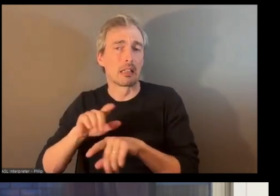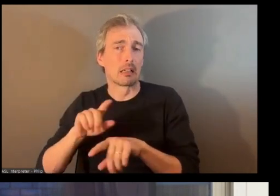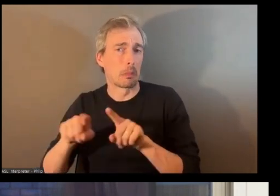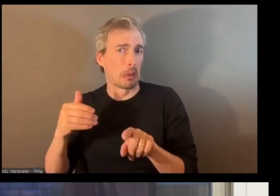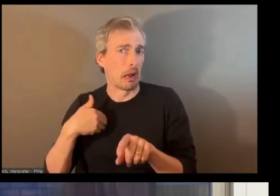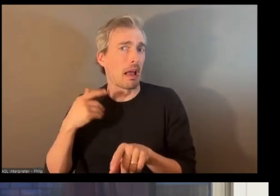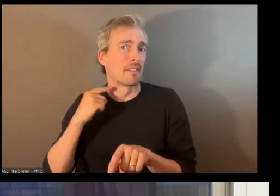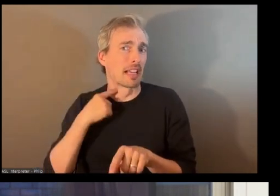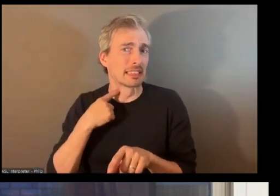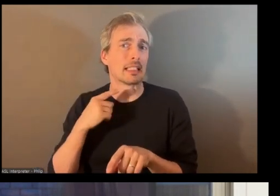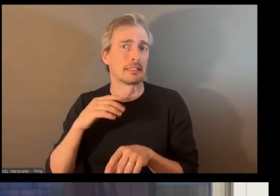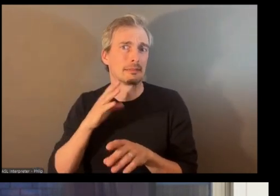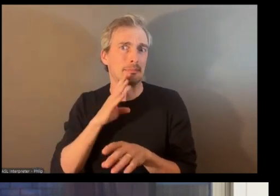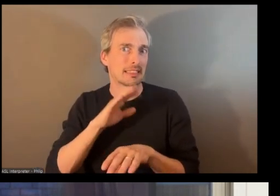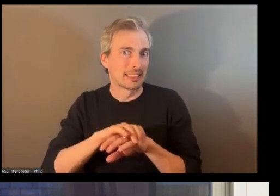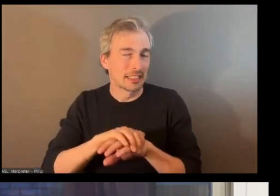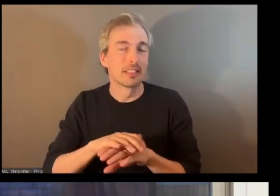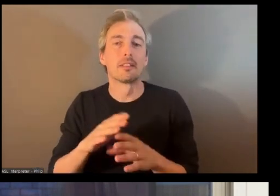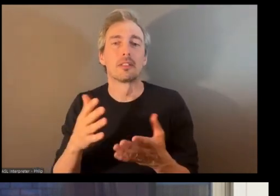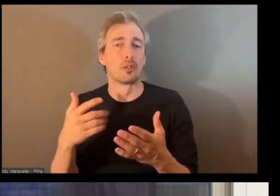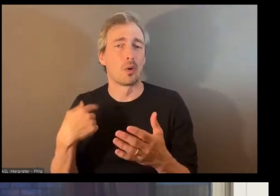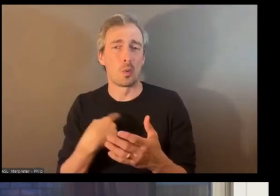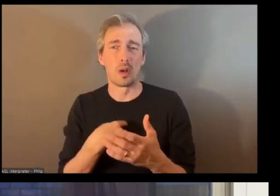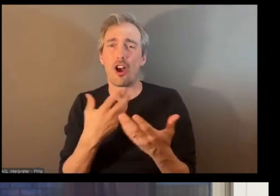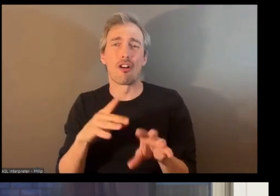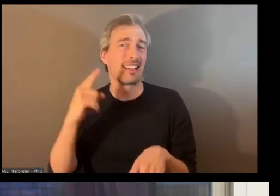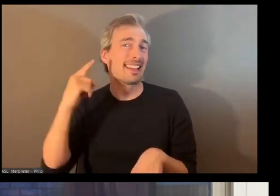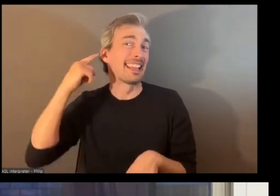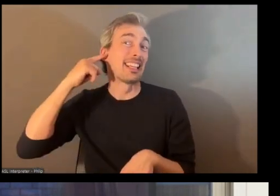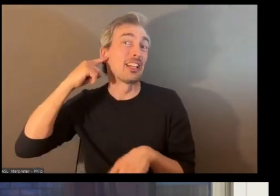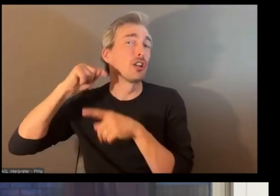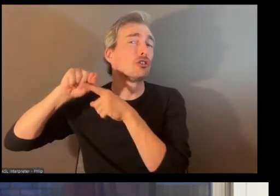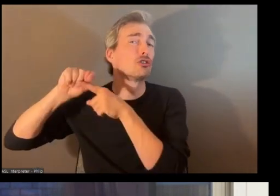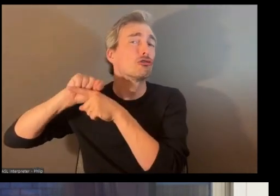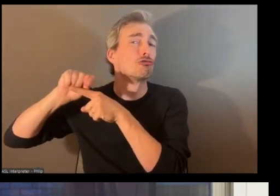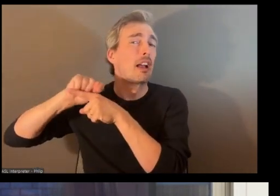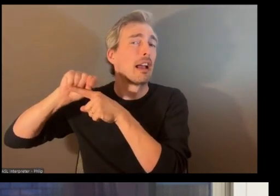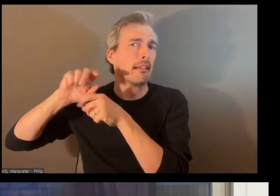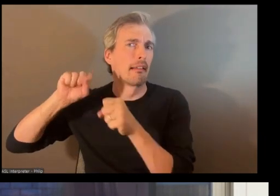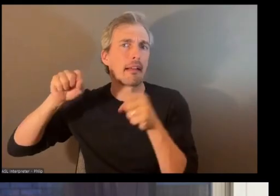Be it from an English speaking country, where English is the main language, or